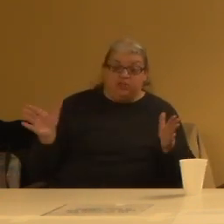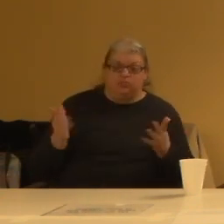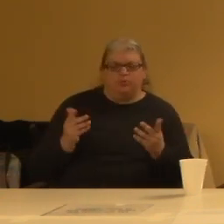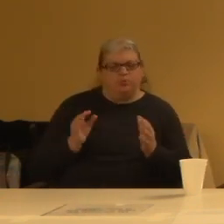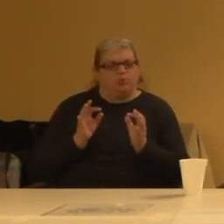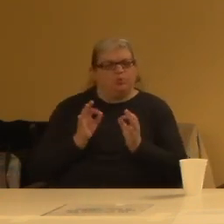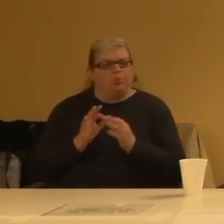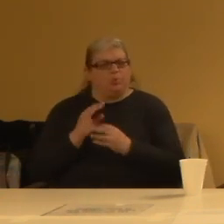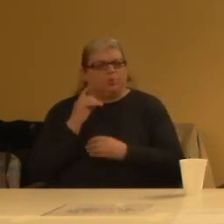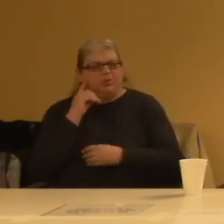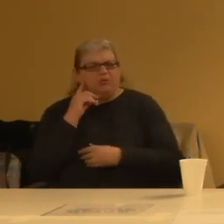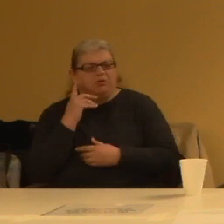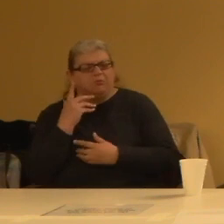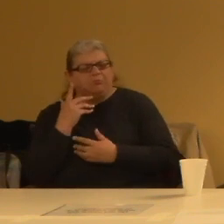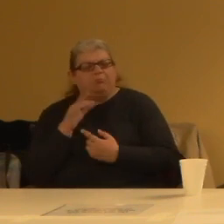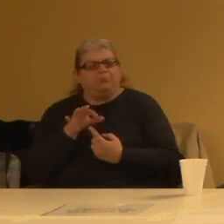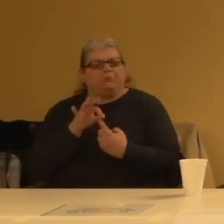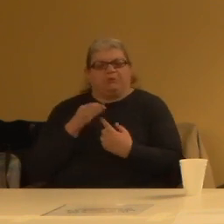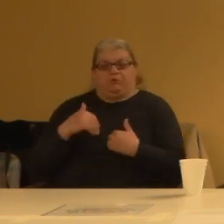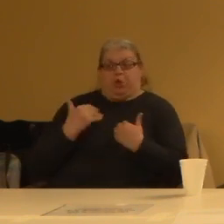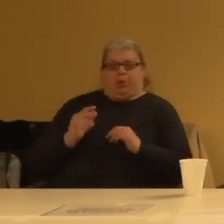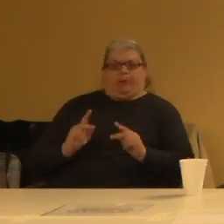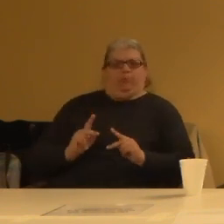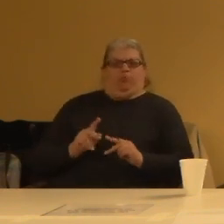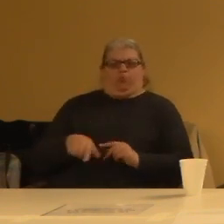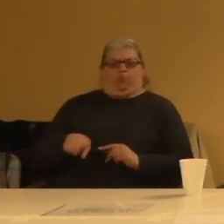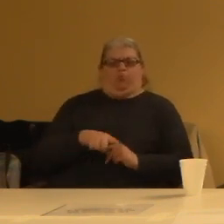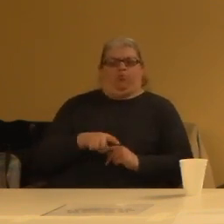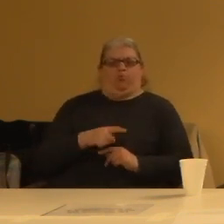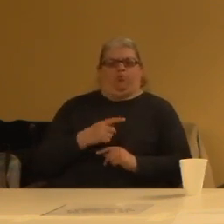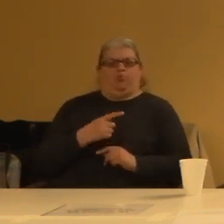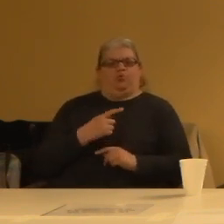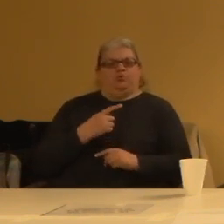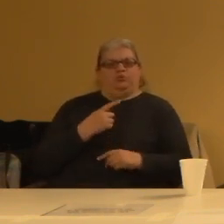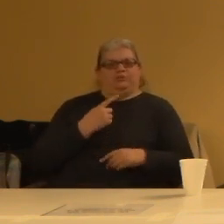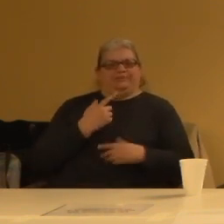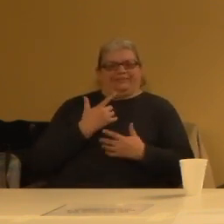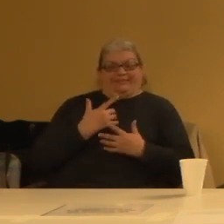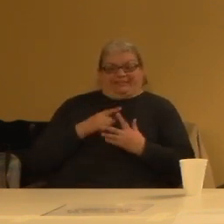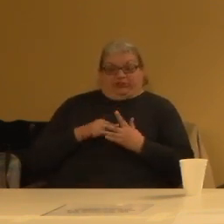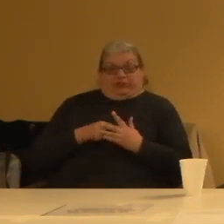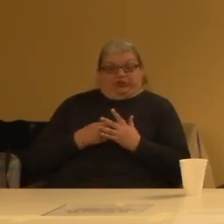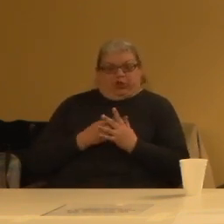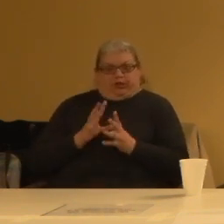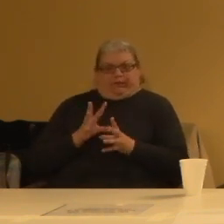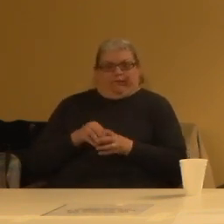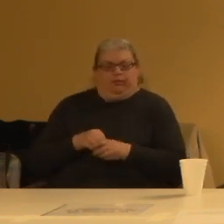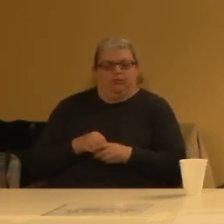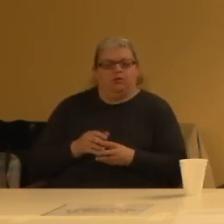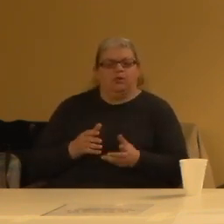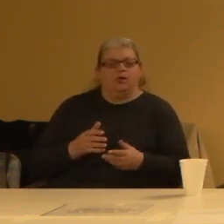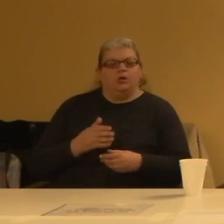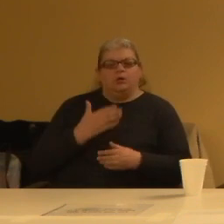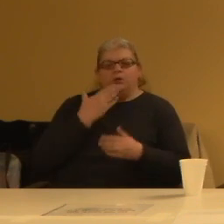especially for younger people just getting into the fold of this all. A really good mentor of mine, Mariah Atkin,